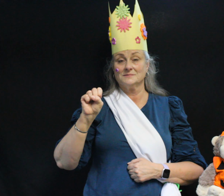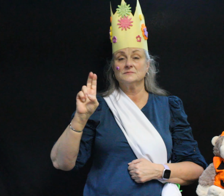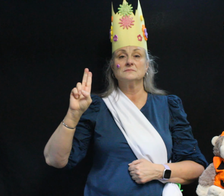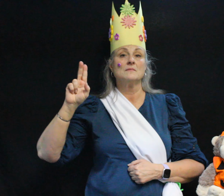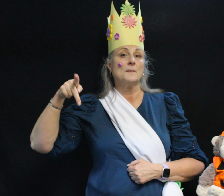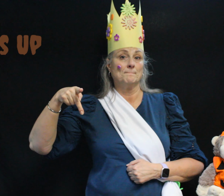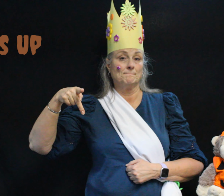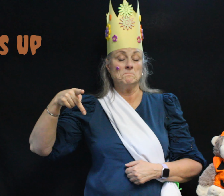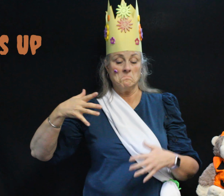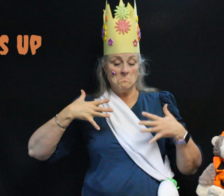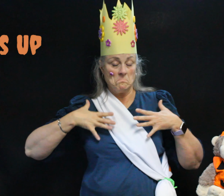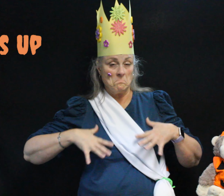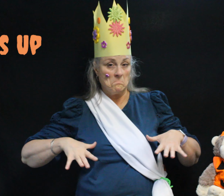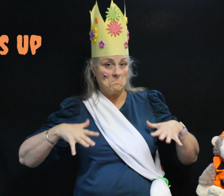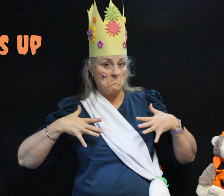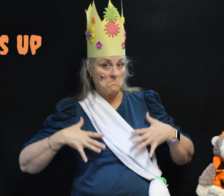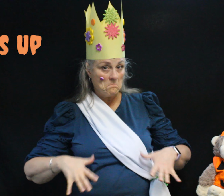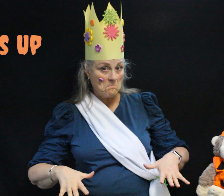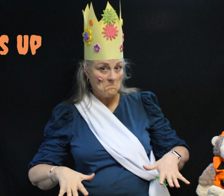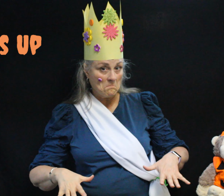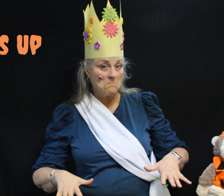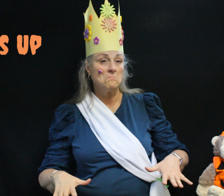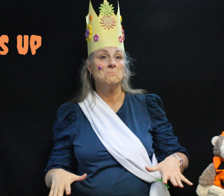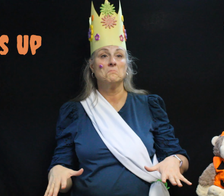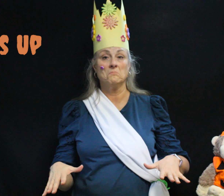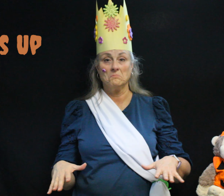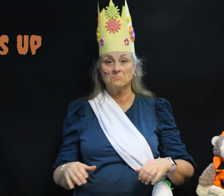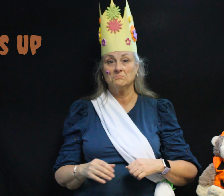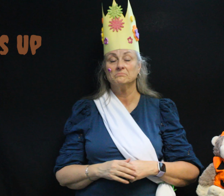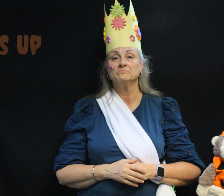This is the sign for dress up.